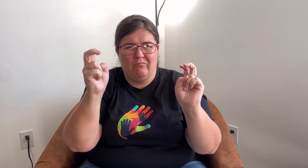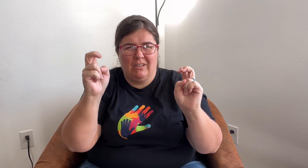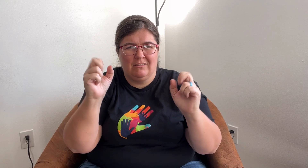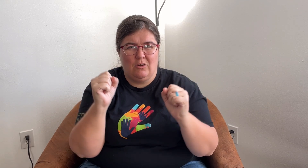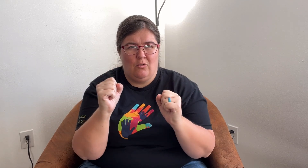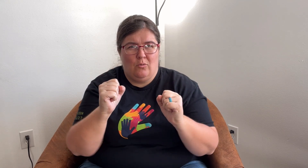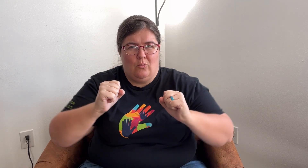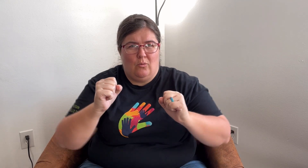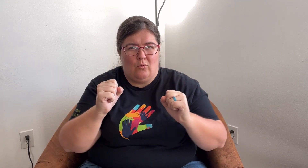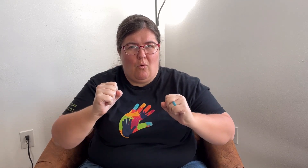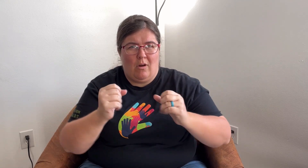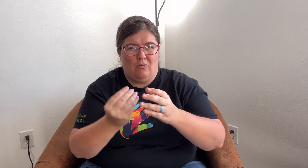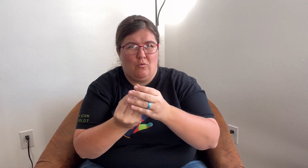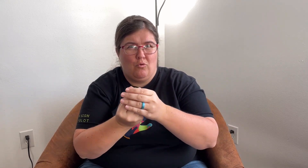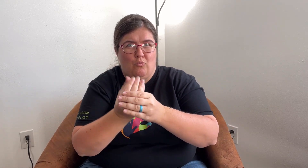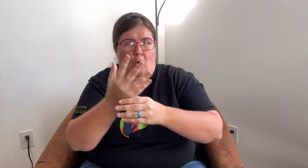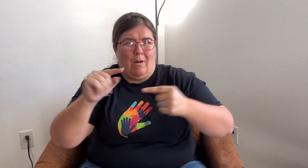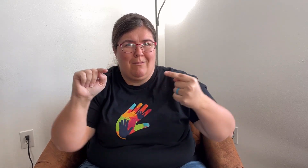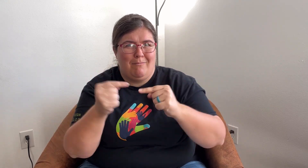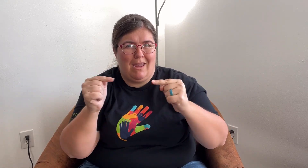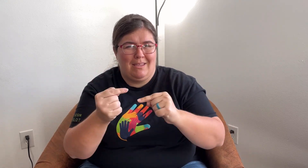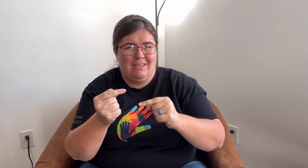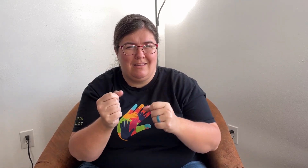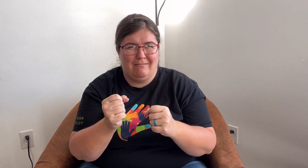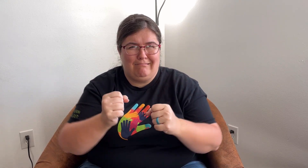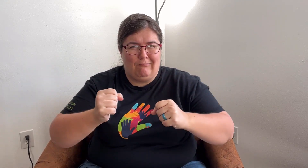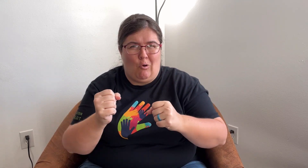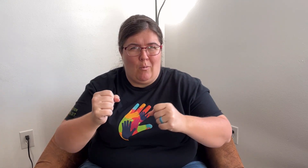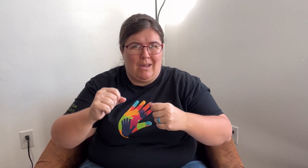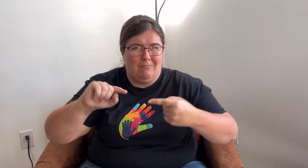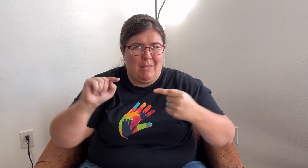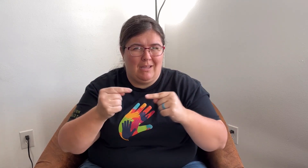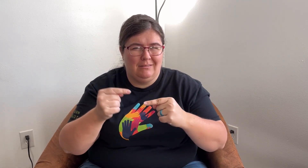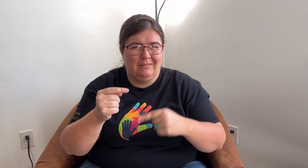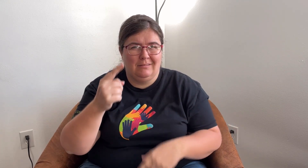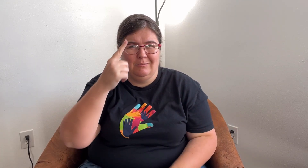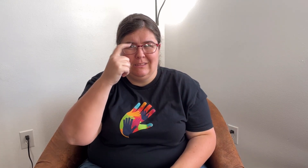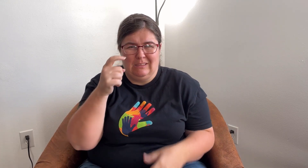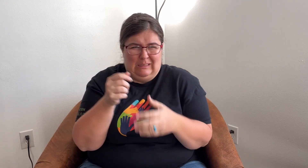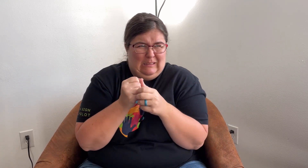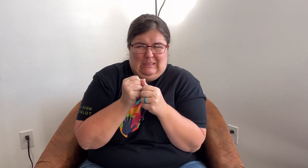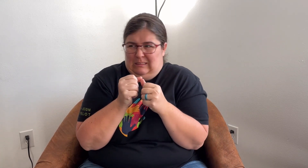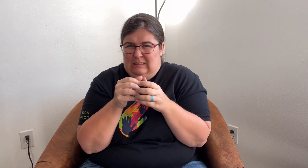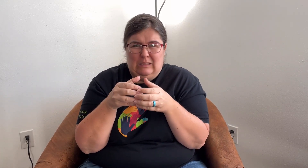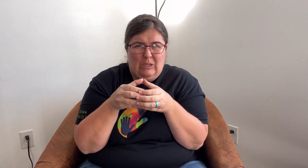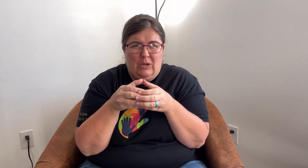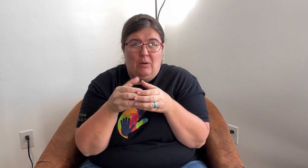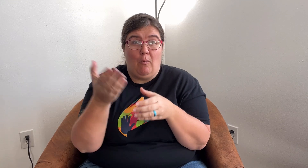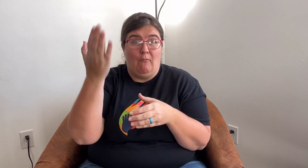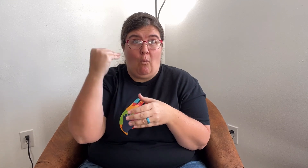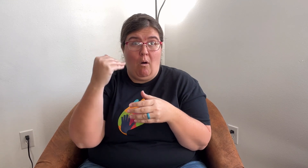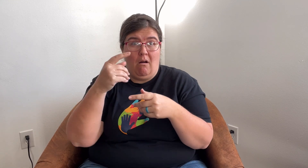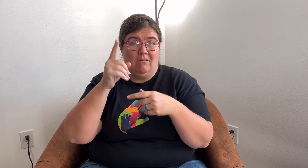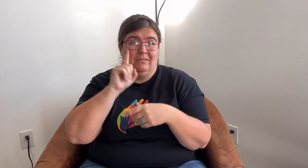because well, you know the phrase "growing pains"? There's growing pain because in the past the Deaf